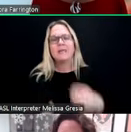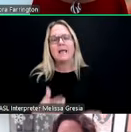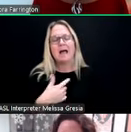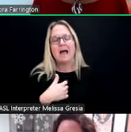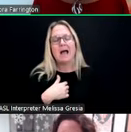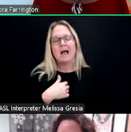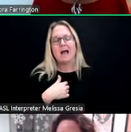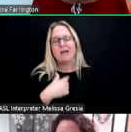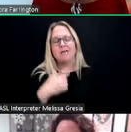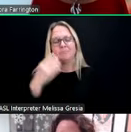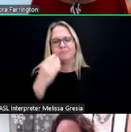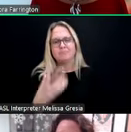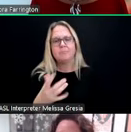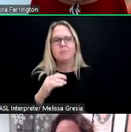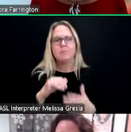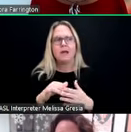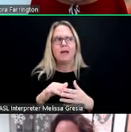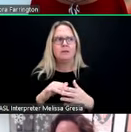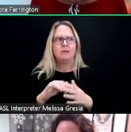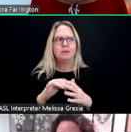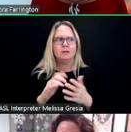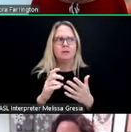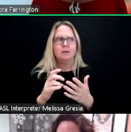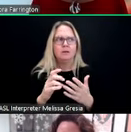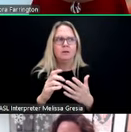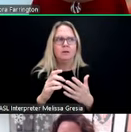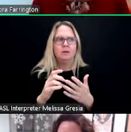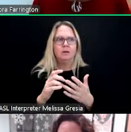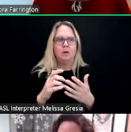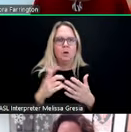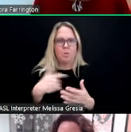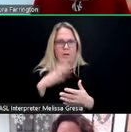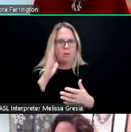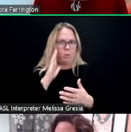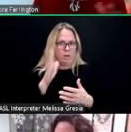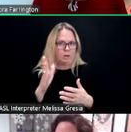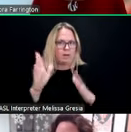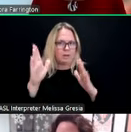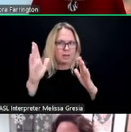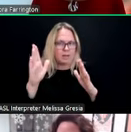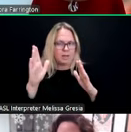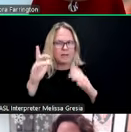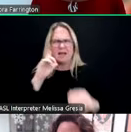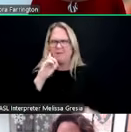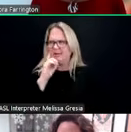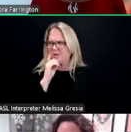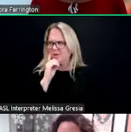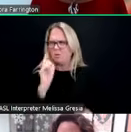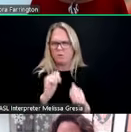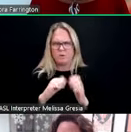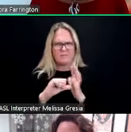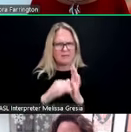that one of the ways that uh we will expect and I think that we've emphasized this that